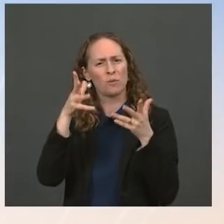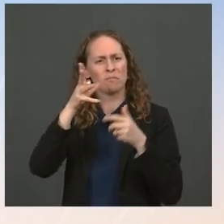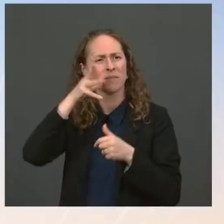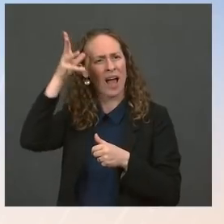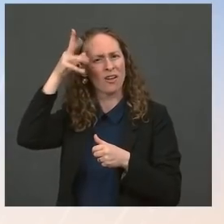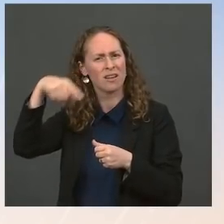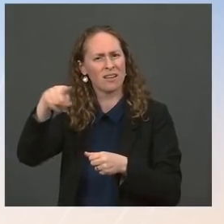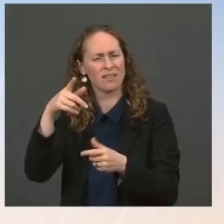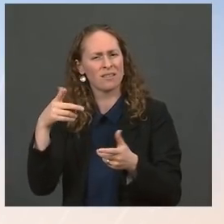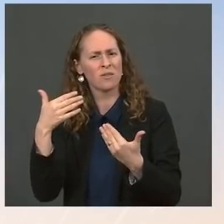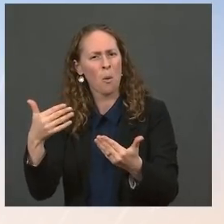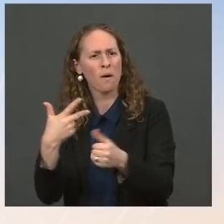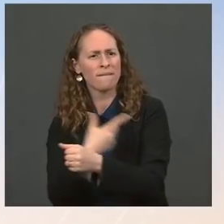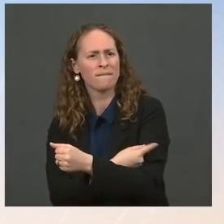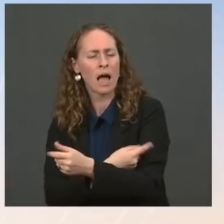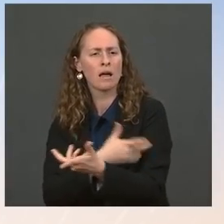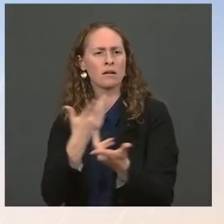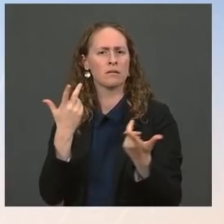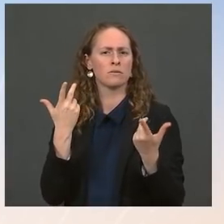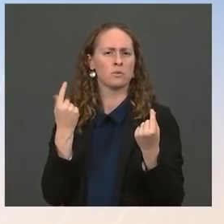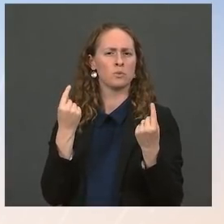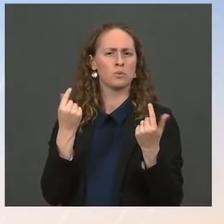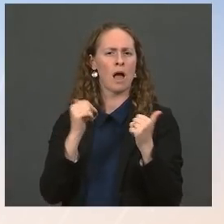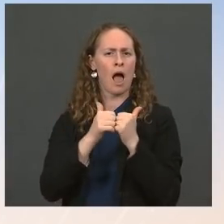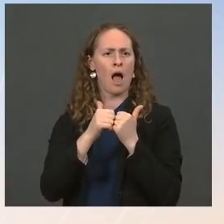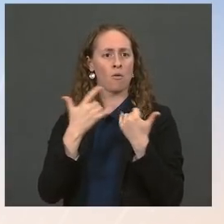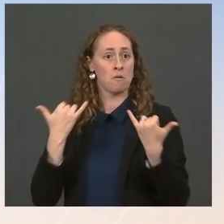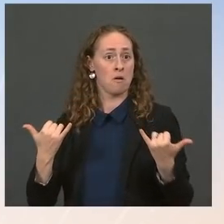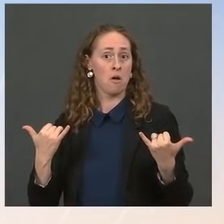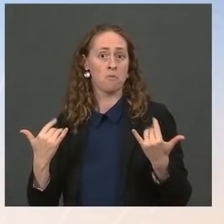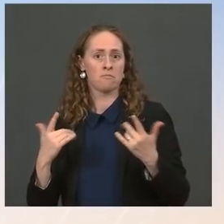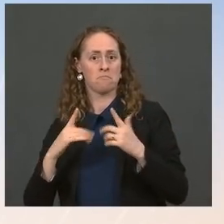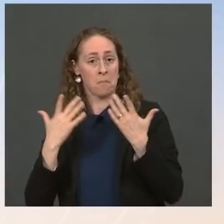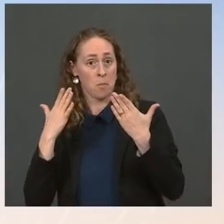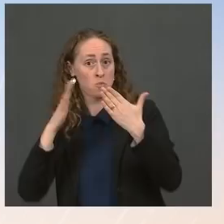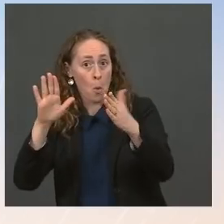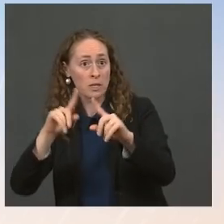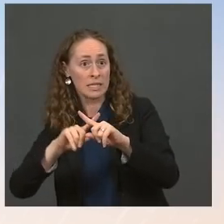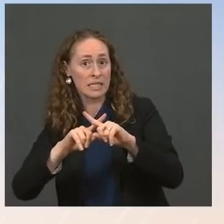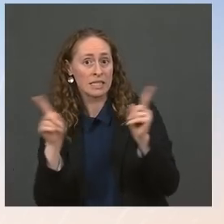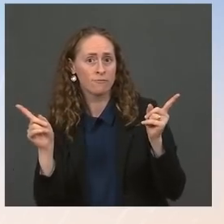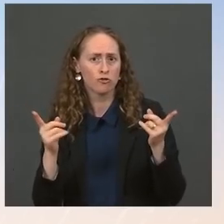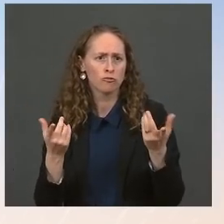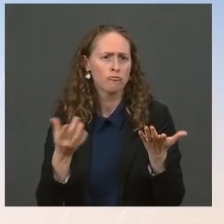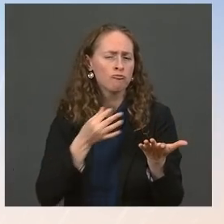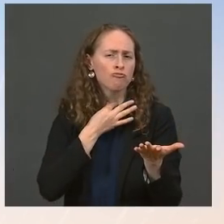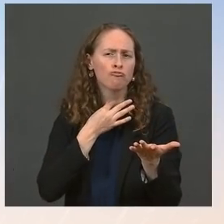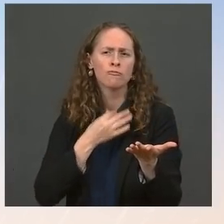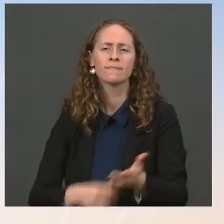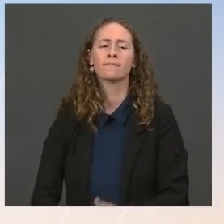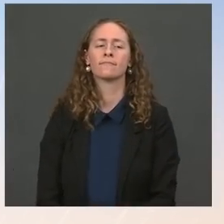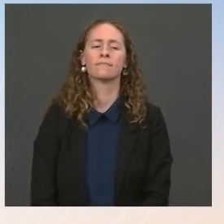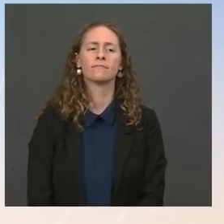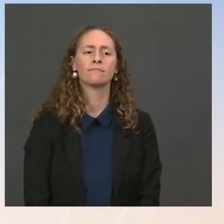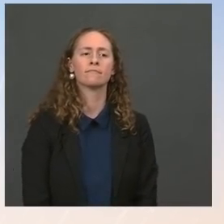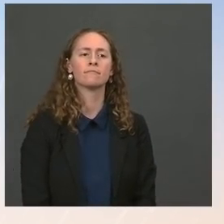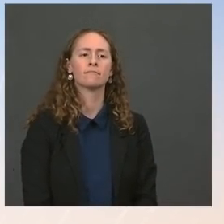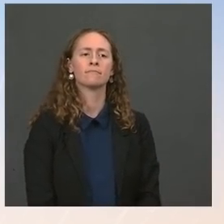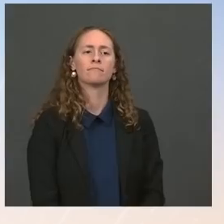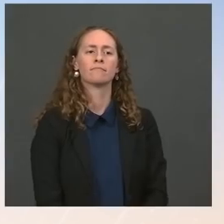differently, given this unique age group? What are the concerns there? Ms. Psaki: Well, we certainly understand. You're a parent; I'm a parent.